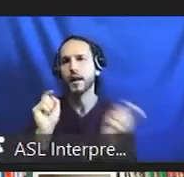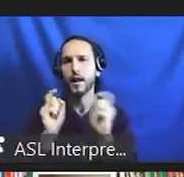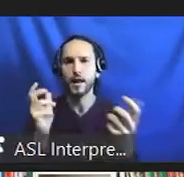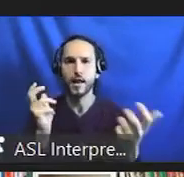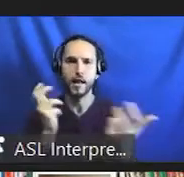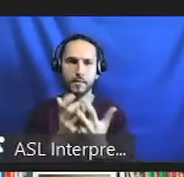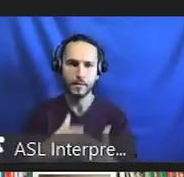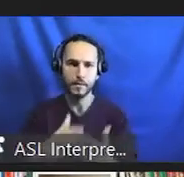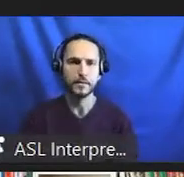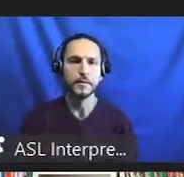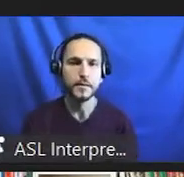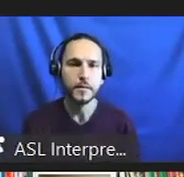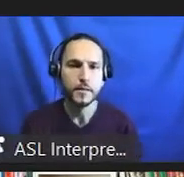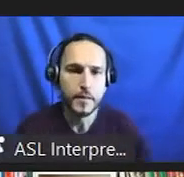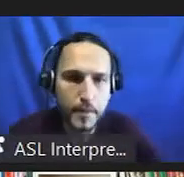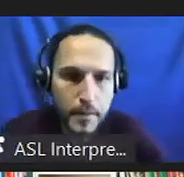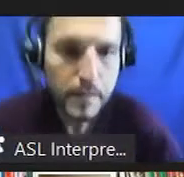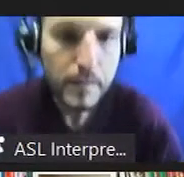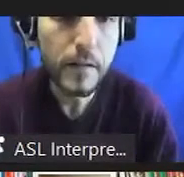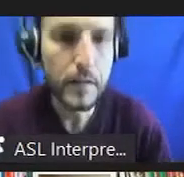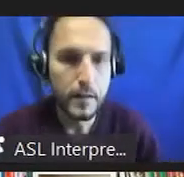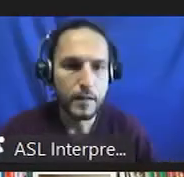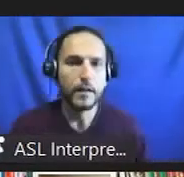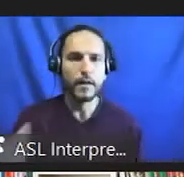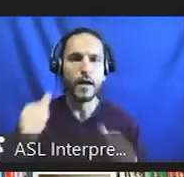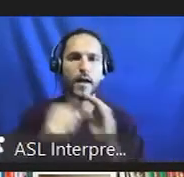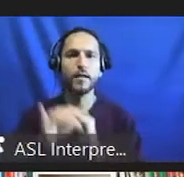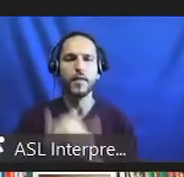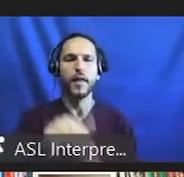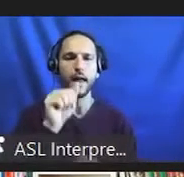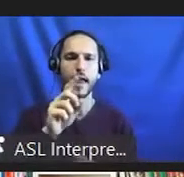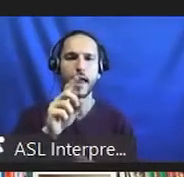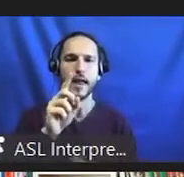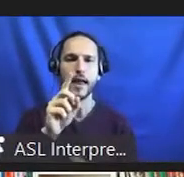So public accommodations under the ADA, what does it cover?